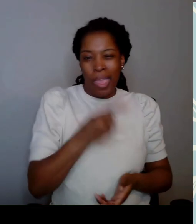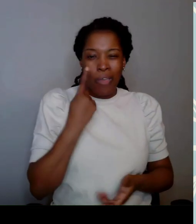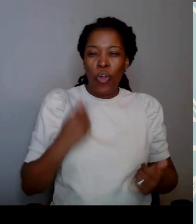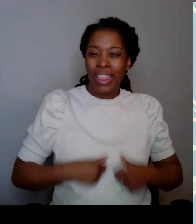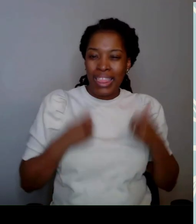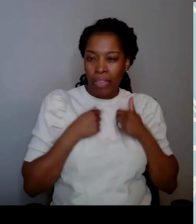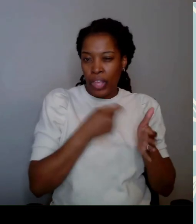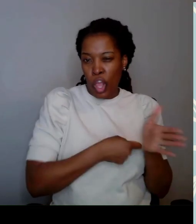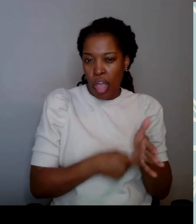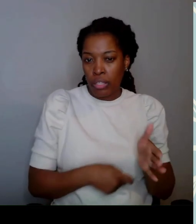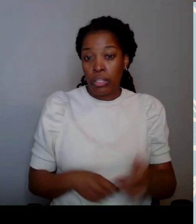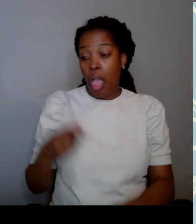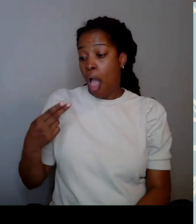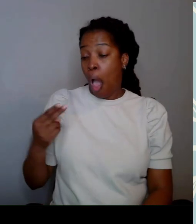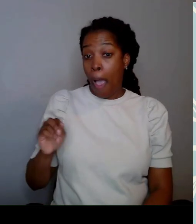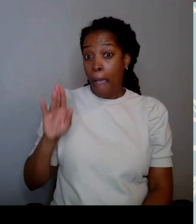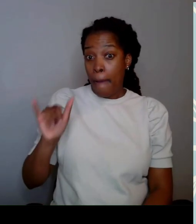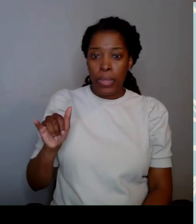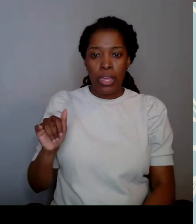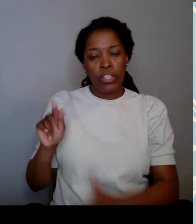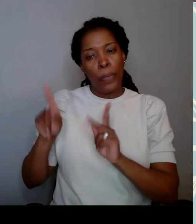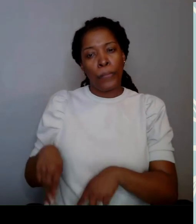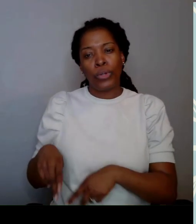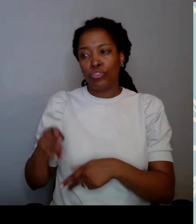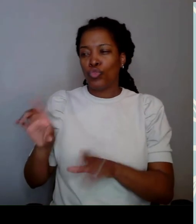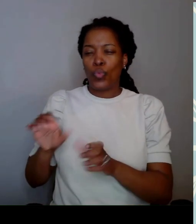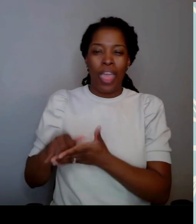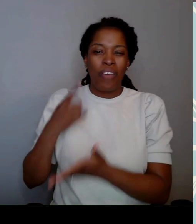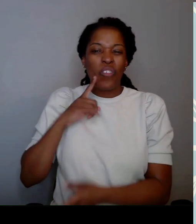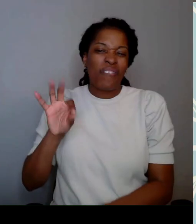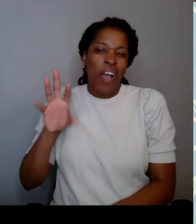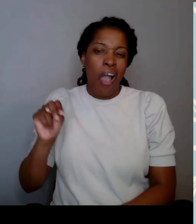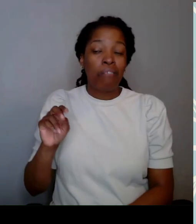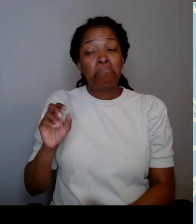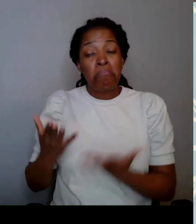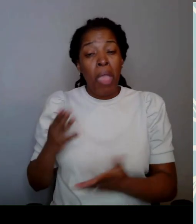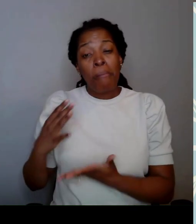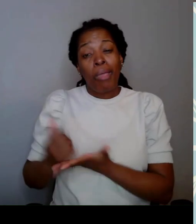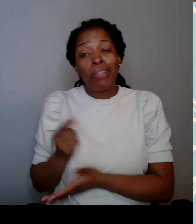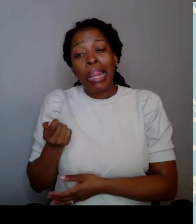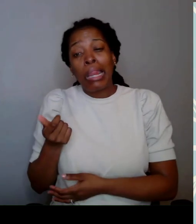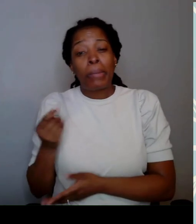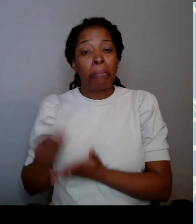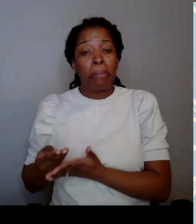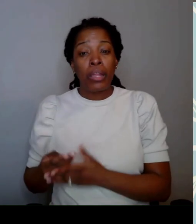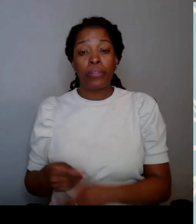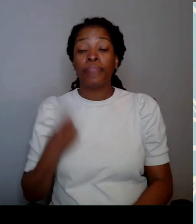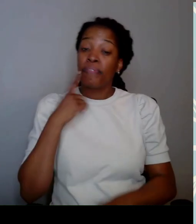For example, if someone makes quilts and sells them at local craft fairs to help pay their bills, that's a business.